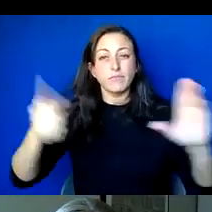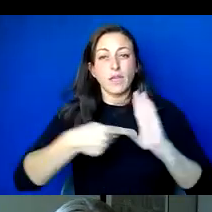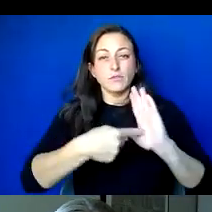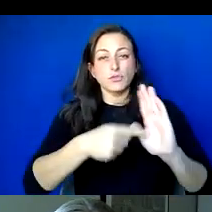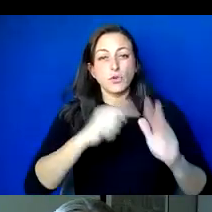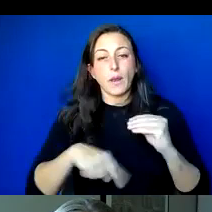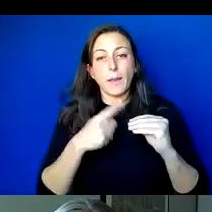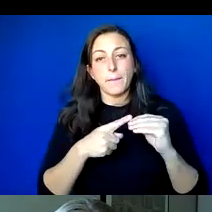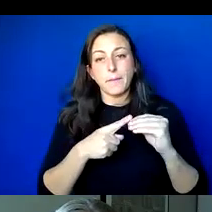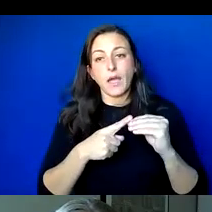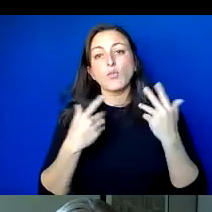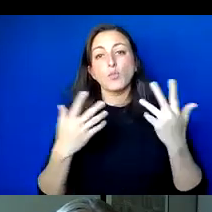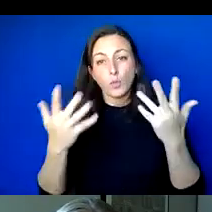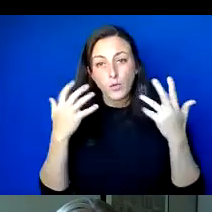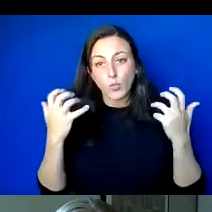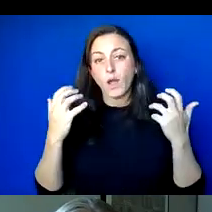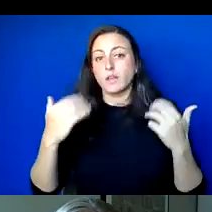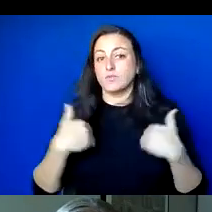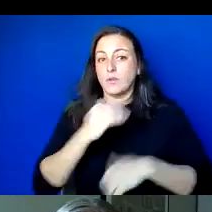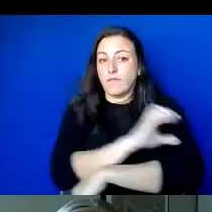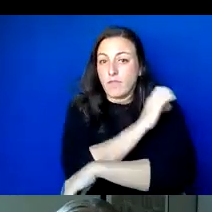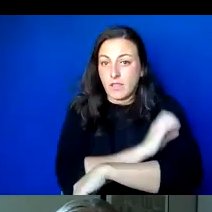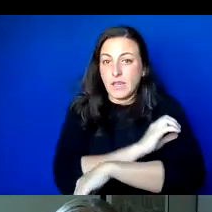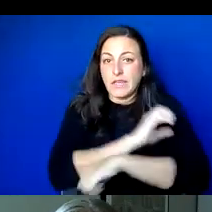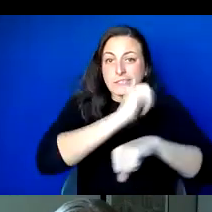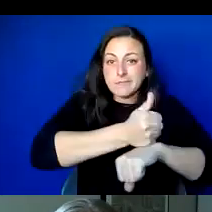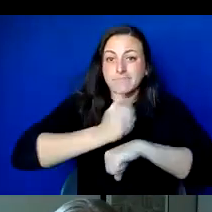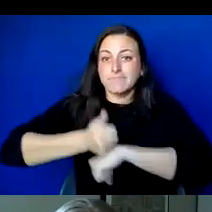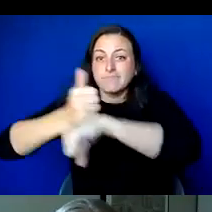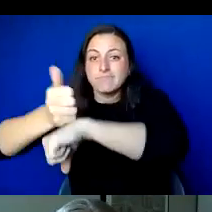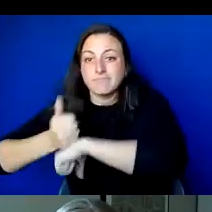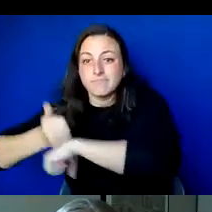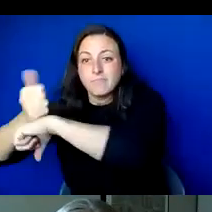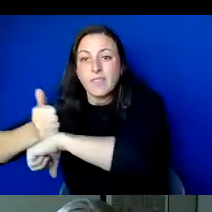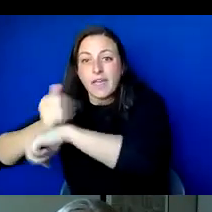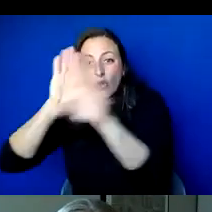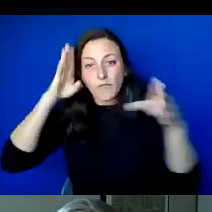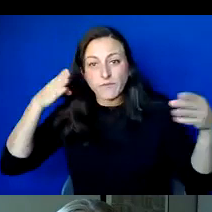making sure that we have clinics that are specifically focused on the underserved